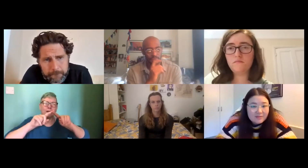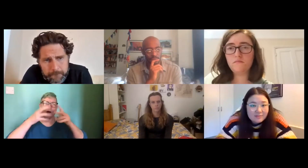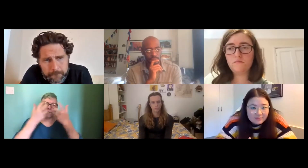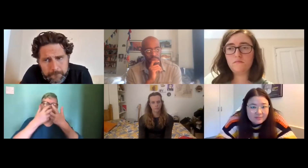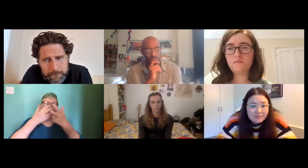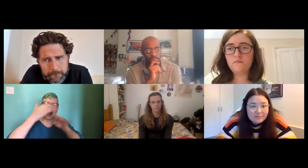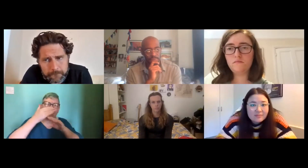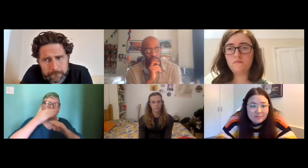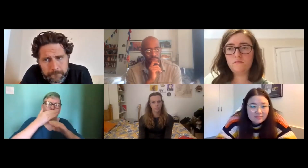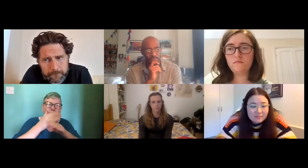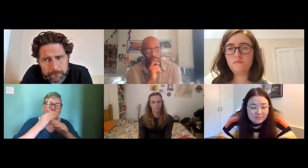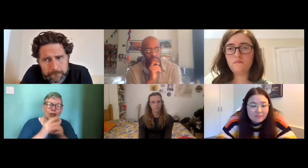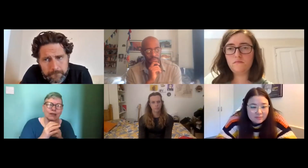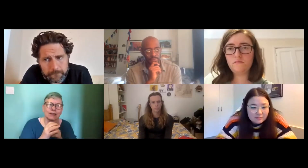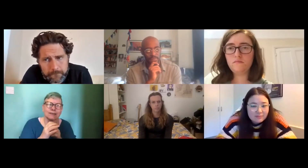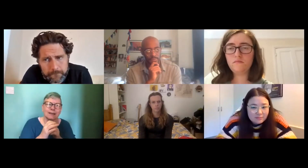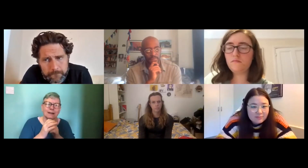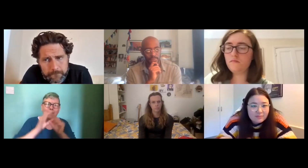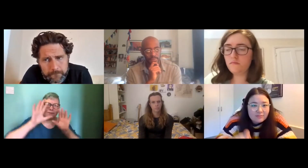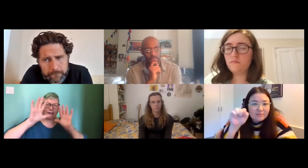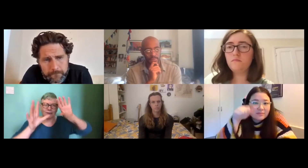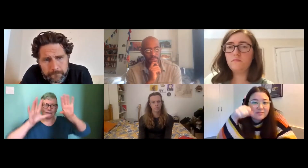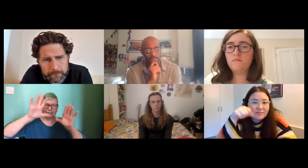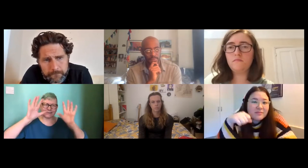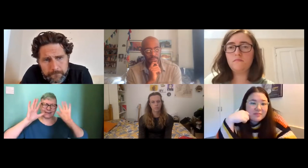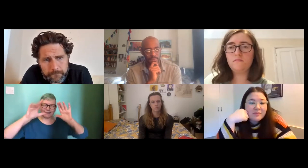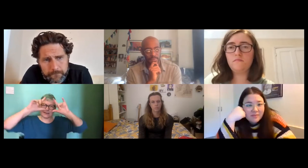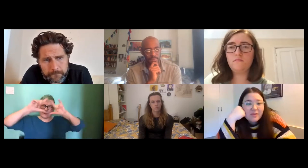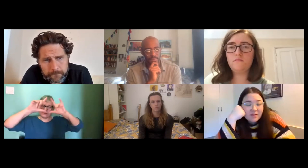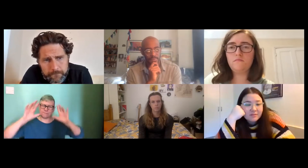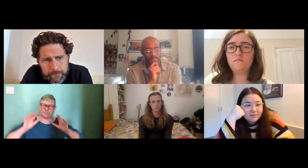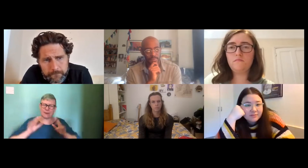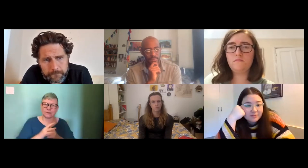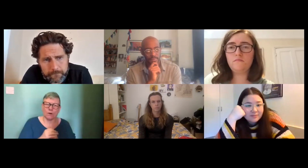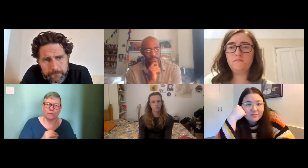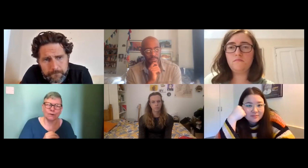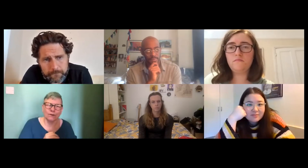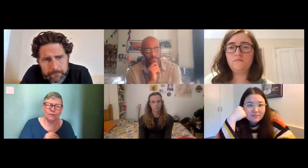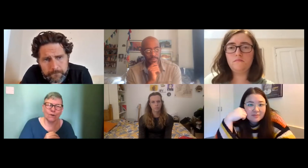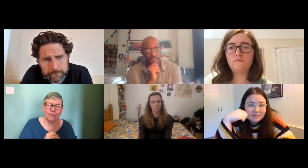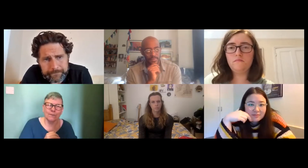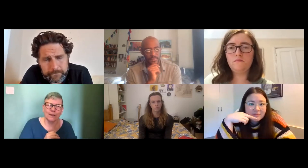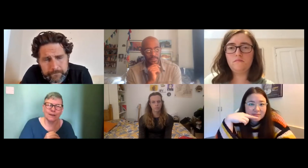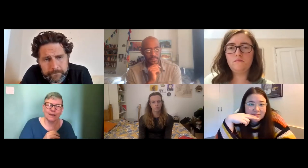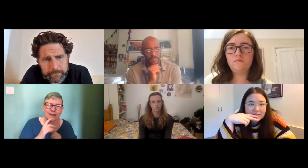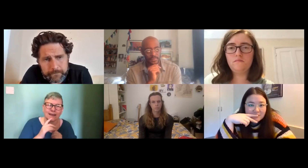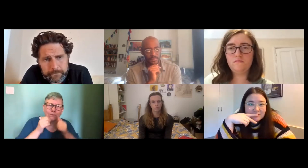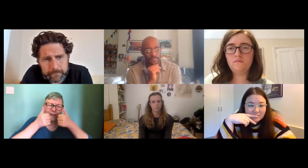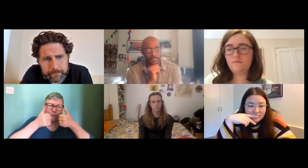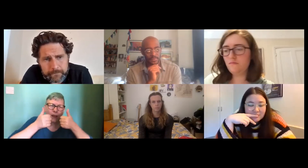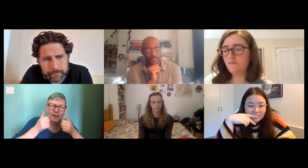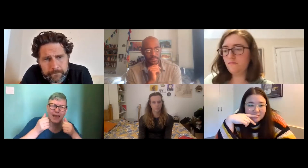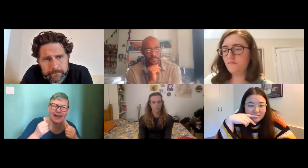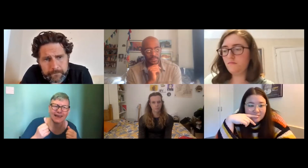of how that works, and then you can see. It's better in pictoral form. Would that be OK?